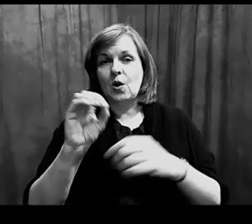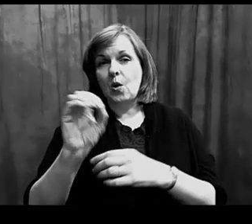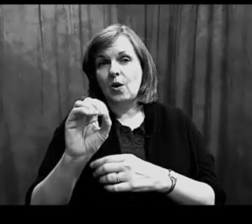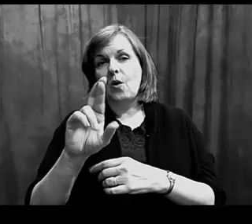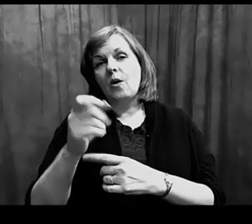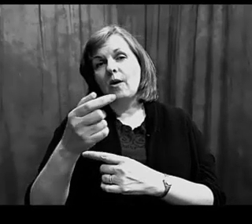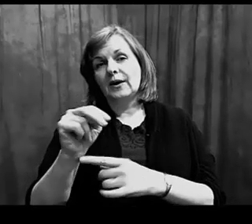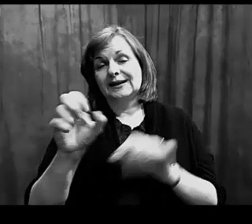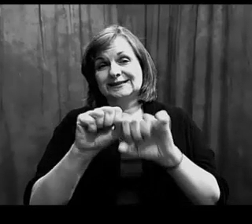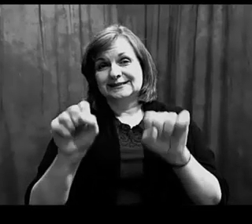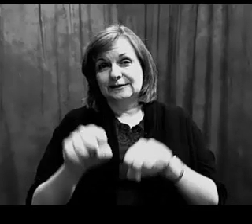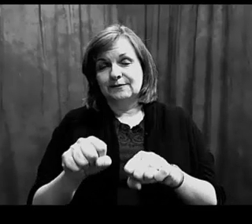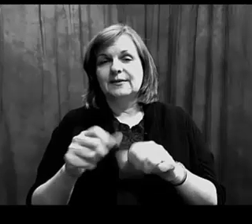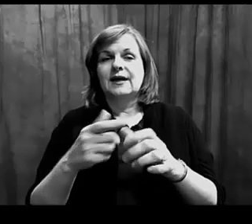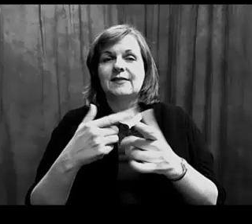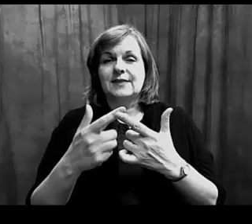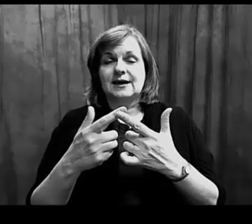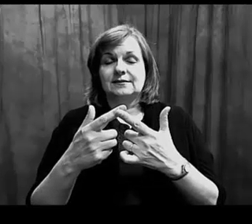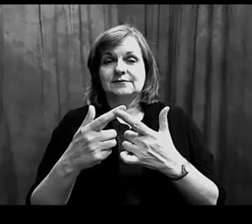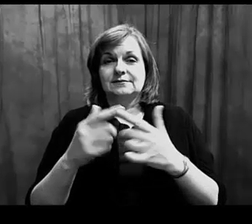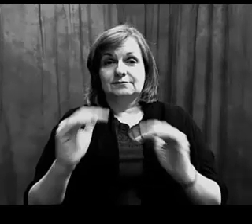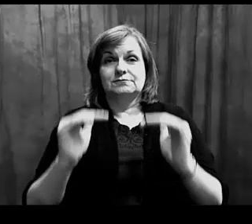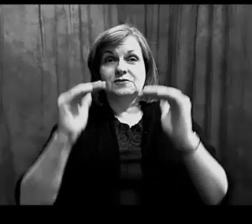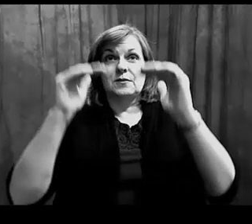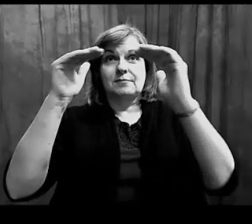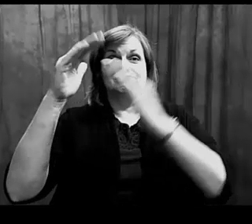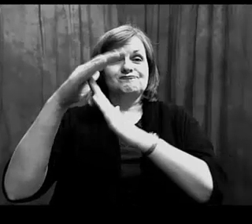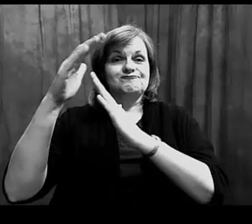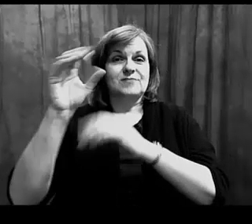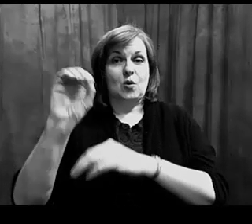into eventually cells and tissues